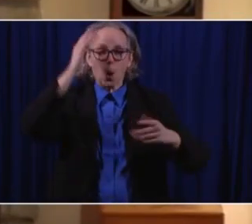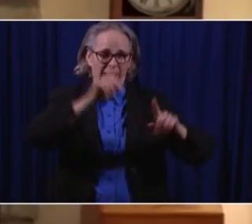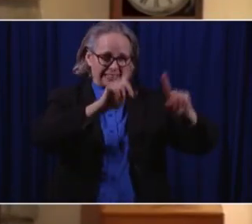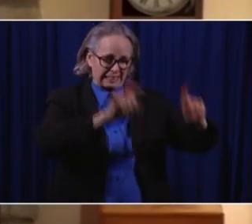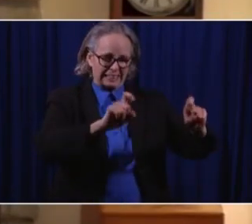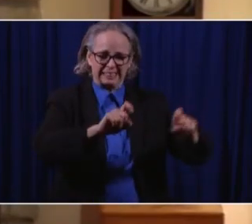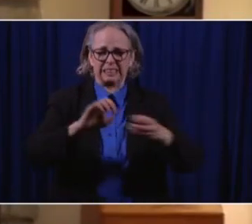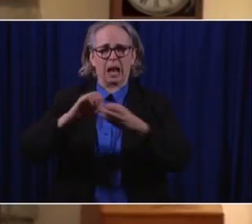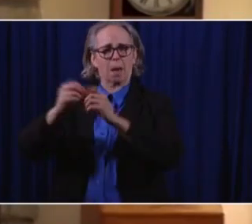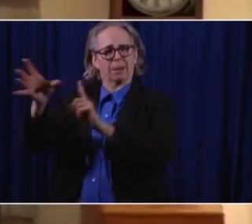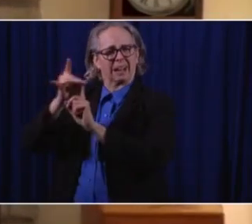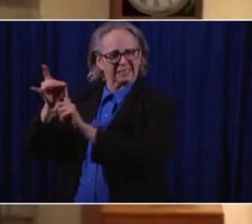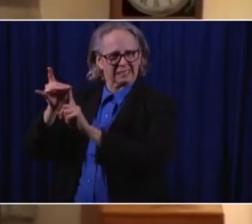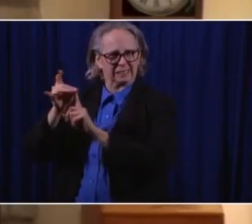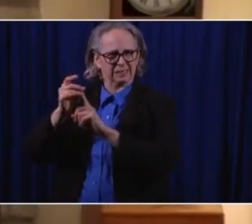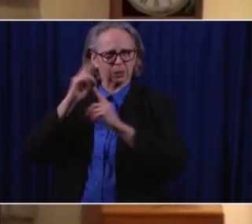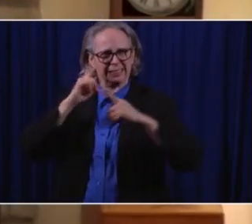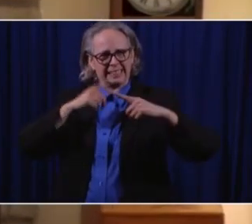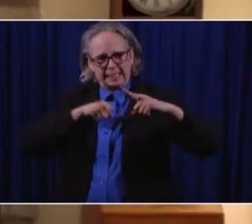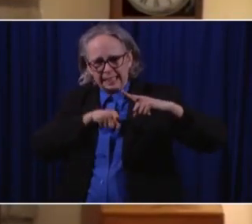can they can be spread others